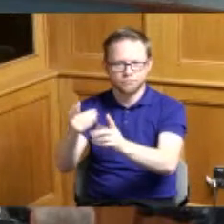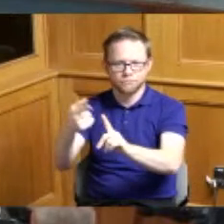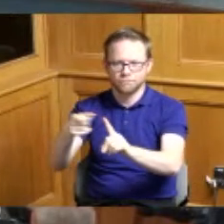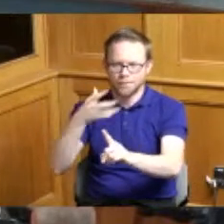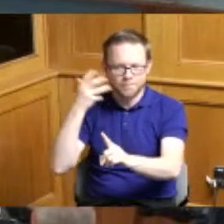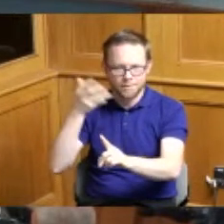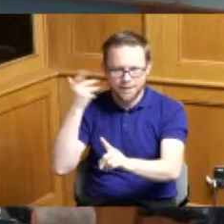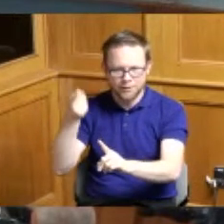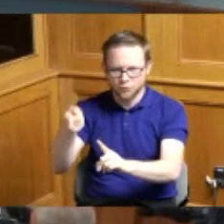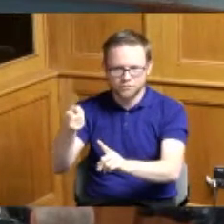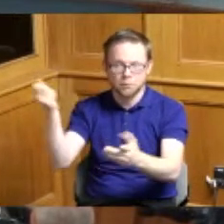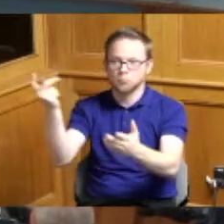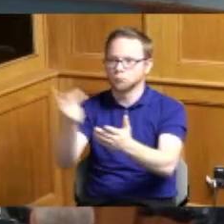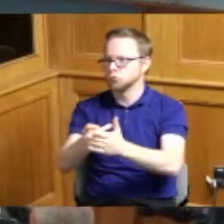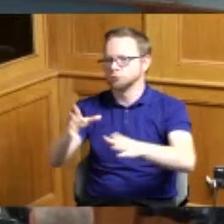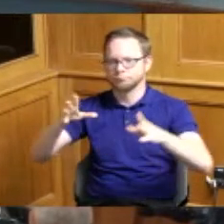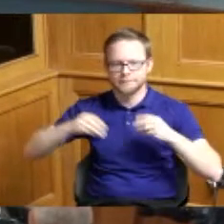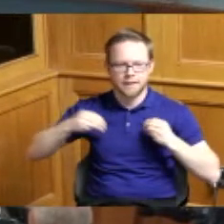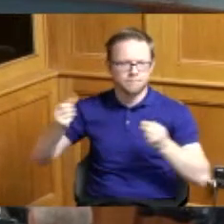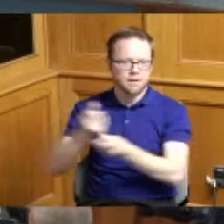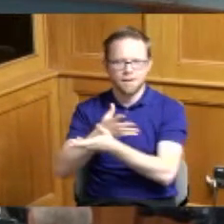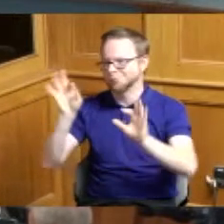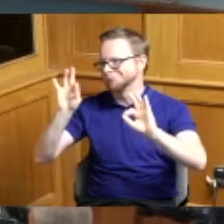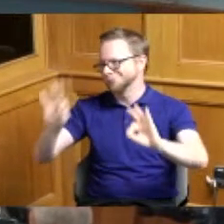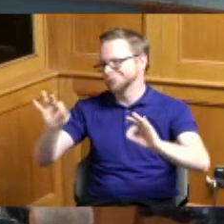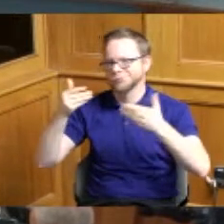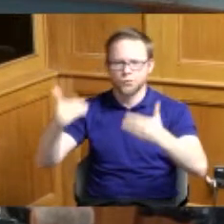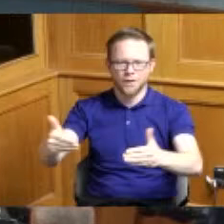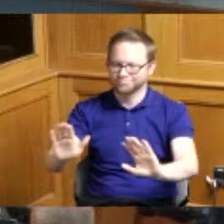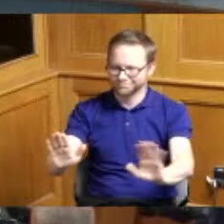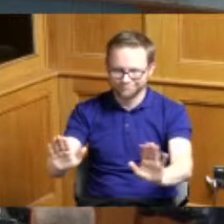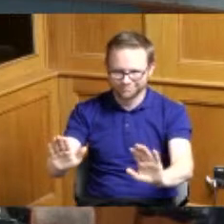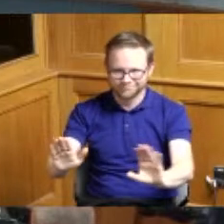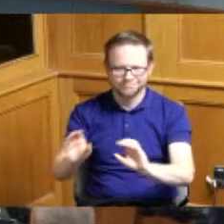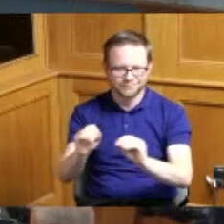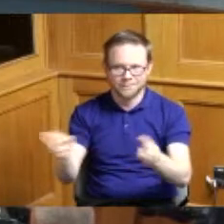saying we are okay with everything that you have said I can say that the Bengals have been partners